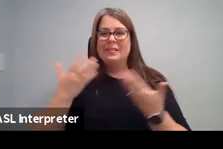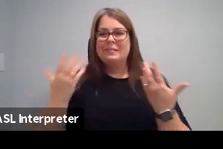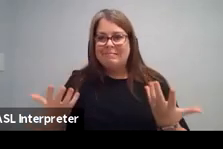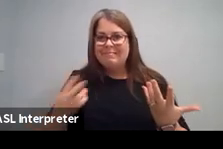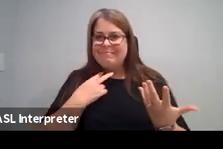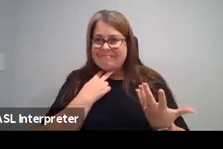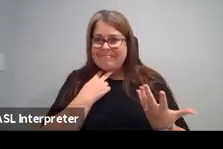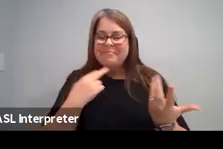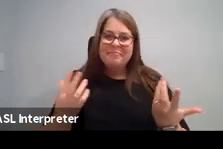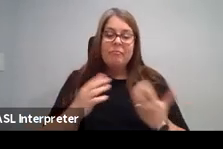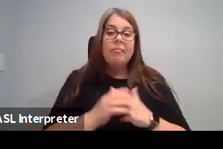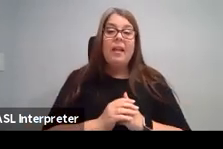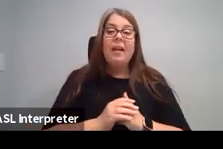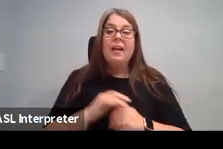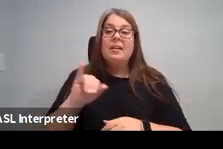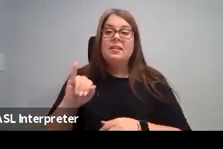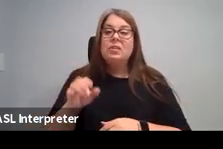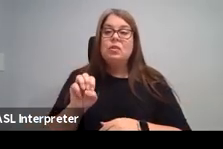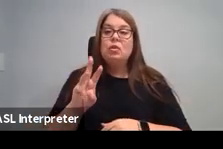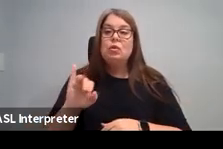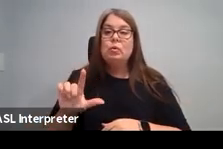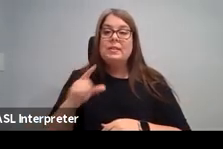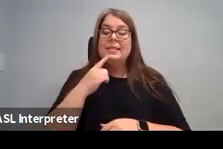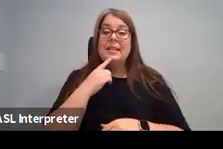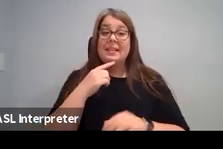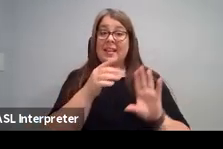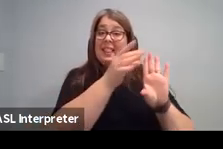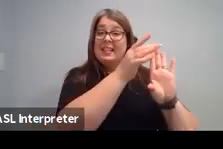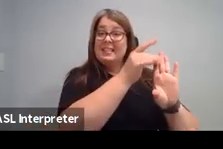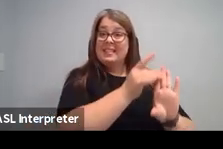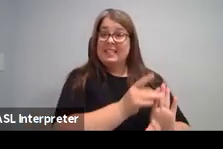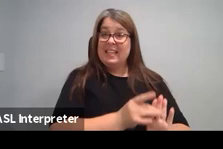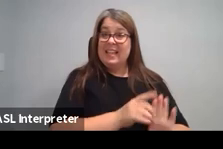Jewyl Alderson Clarke, SDCOE: Imagine if each one of these was an image because what you'll see is when you do this, there's a little